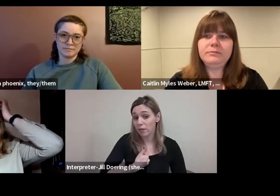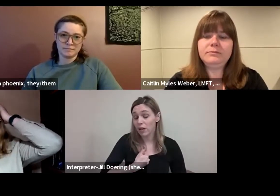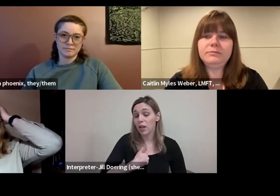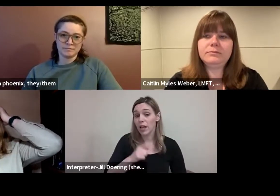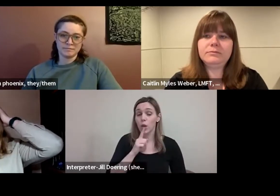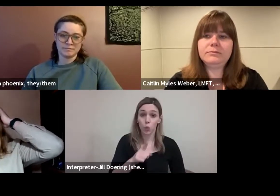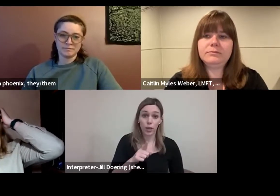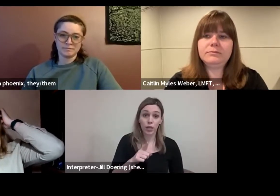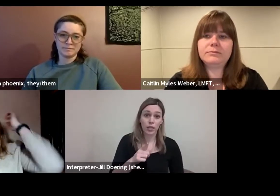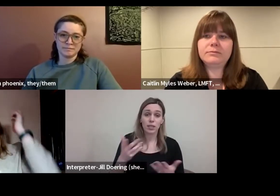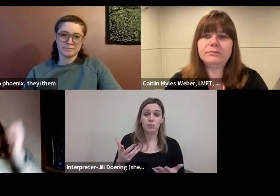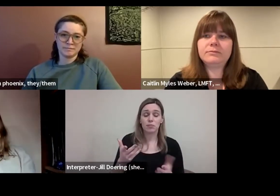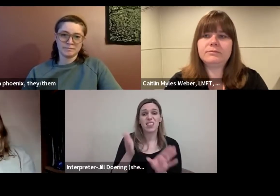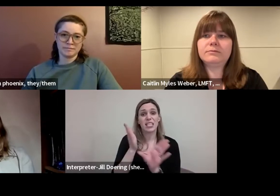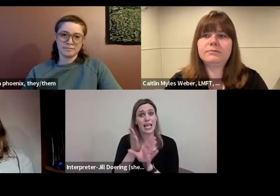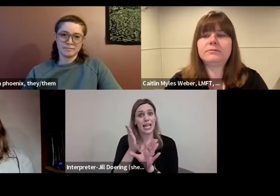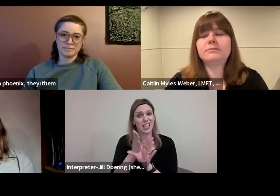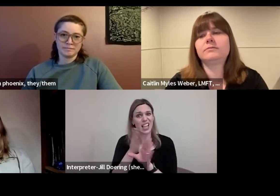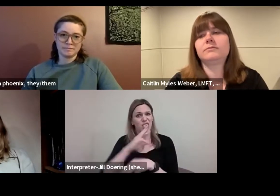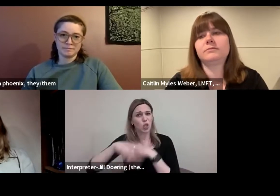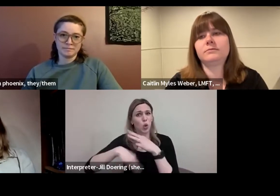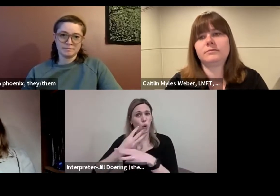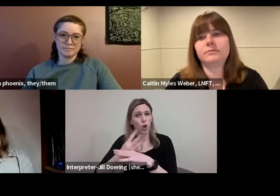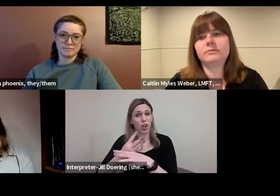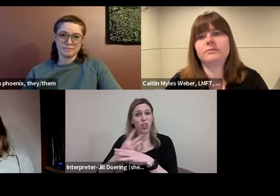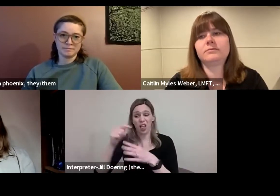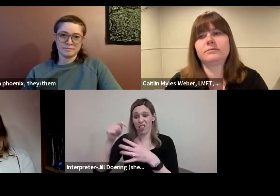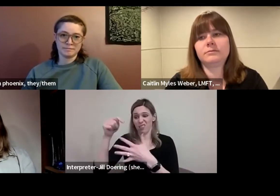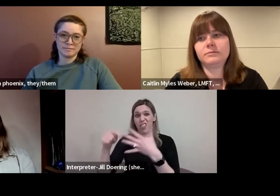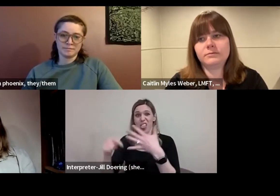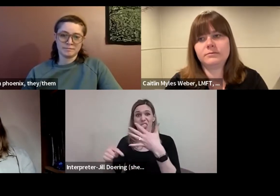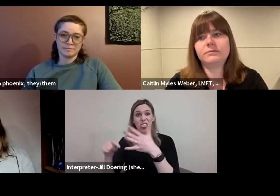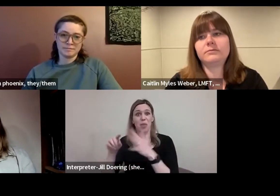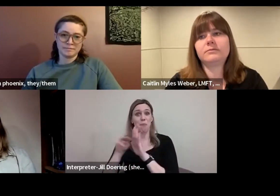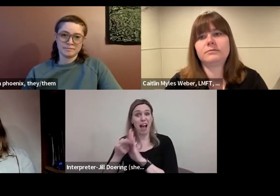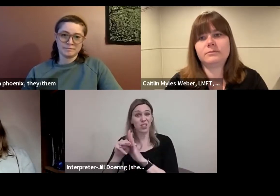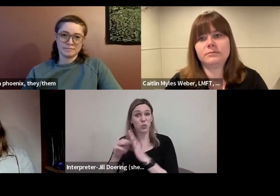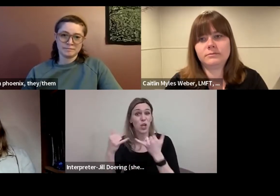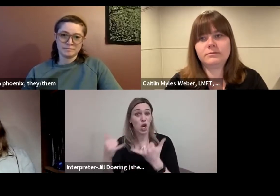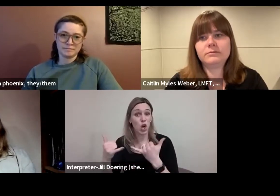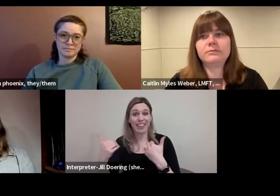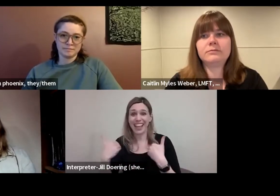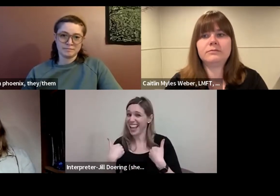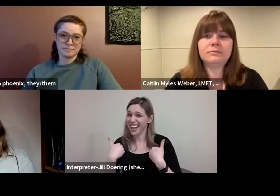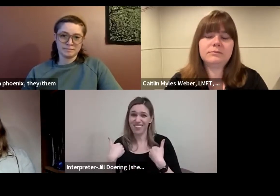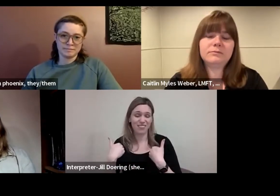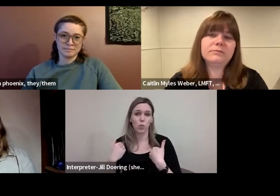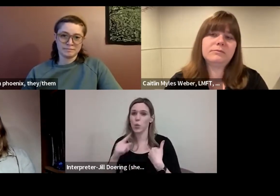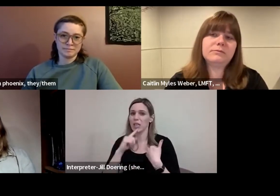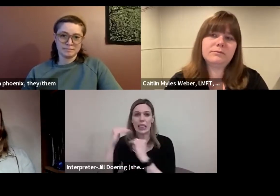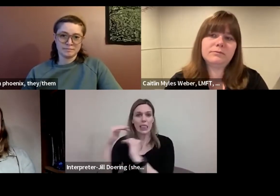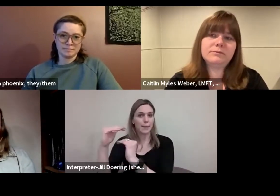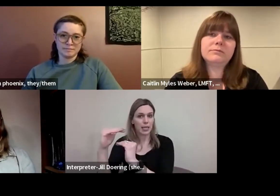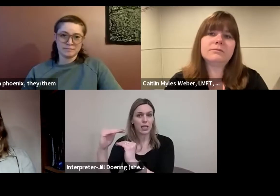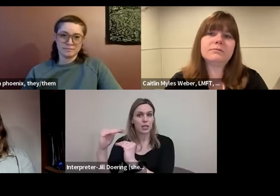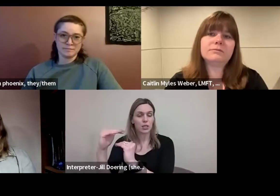that are in the psychological world are lacking in many ways. So I've spent well many years developing